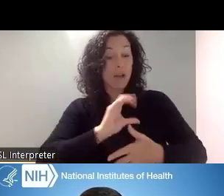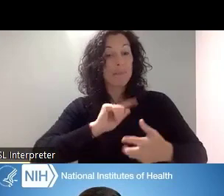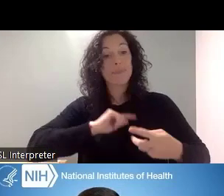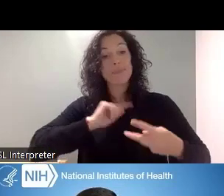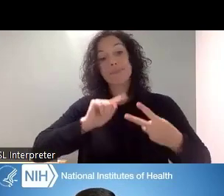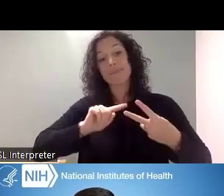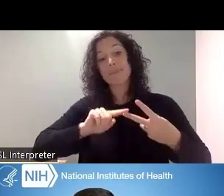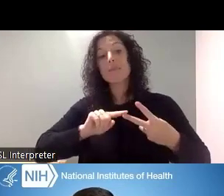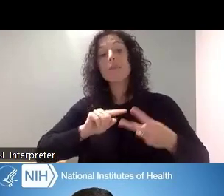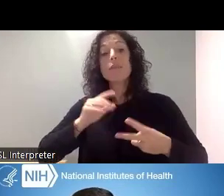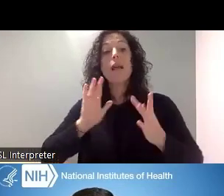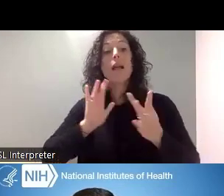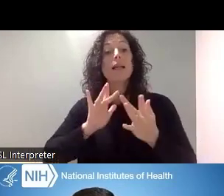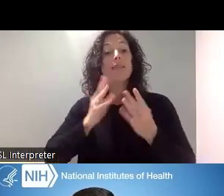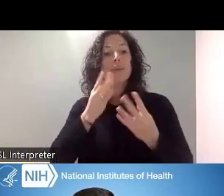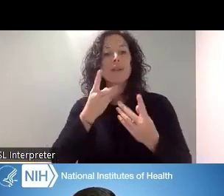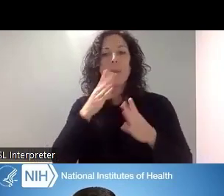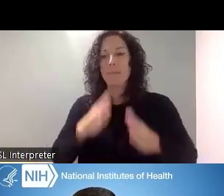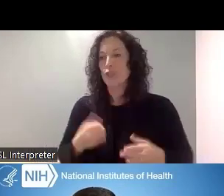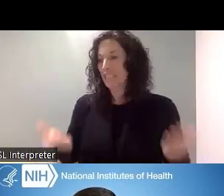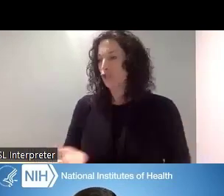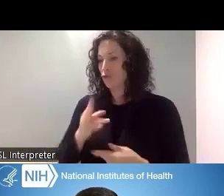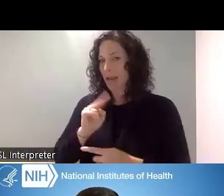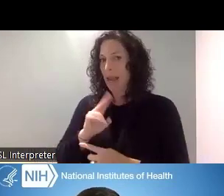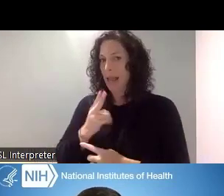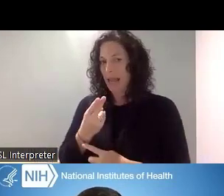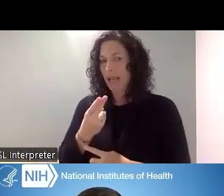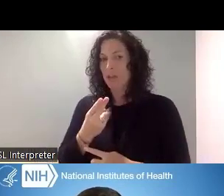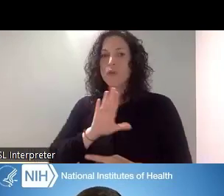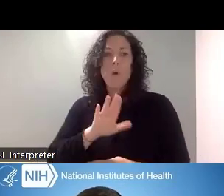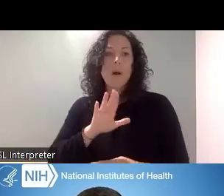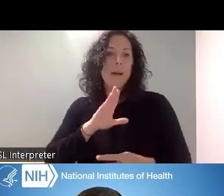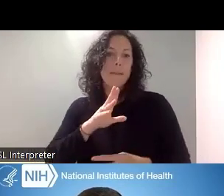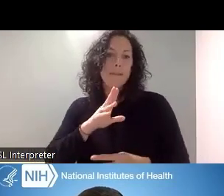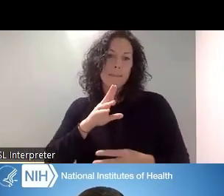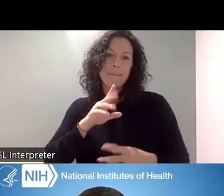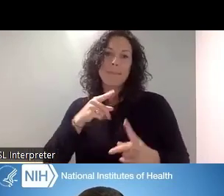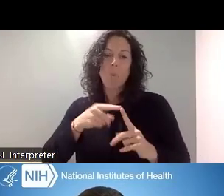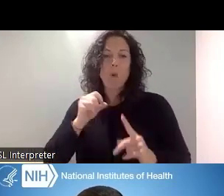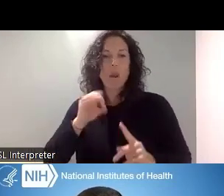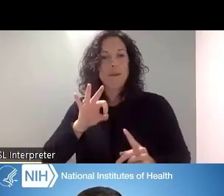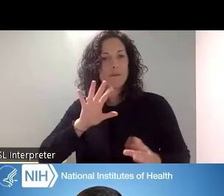for the person here or persons here at the NIH who you may want to contact for more information.